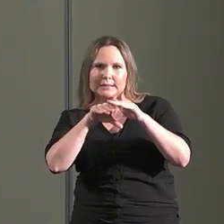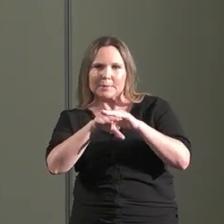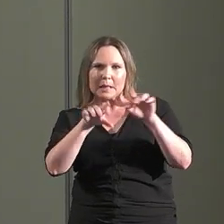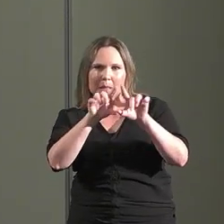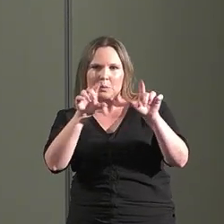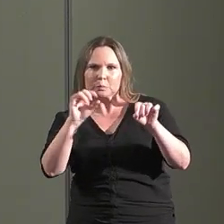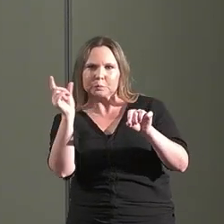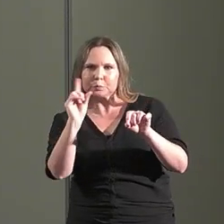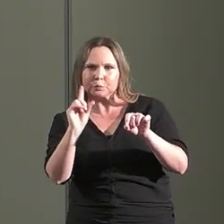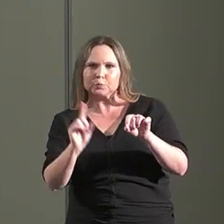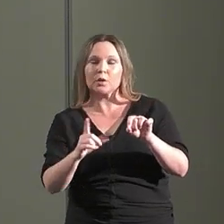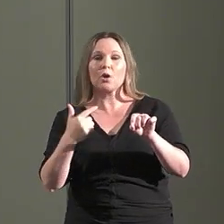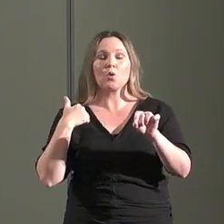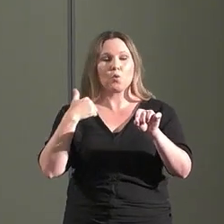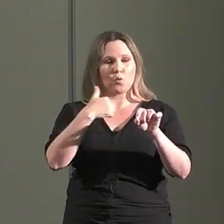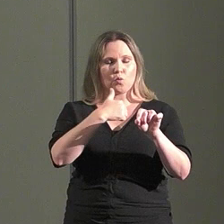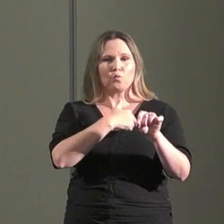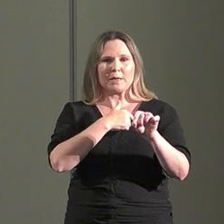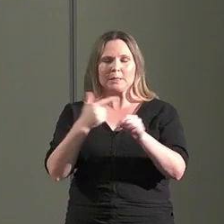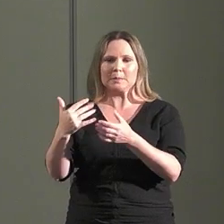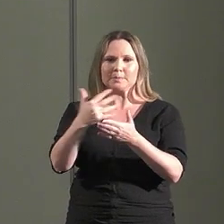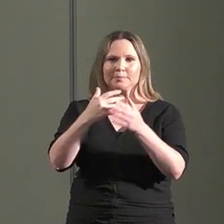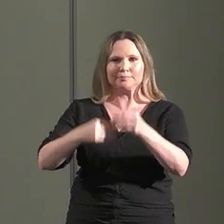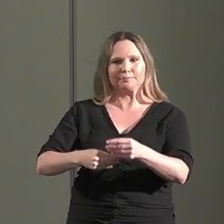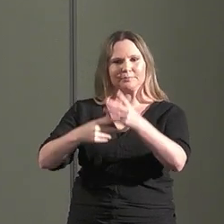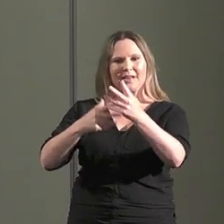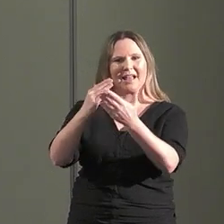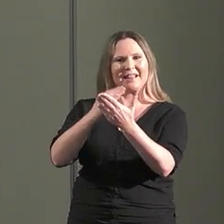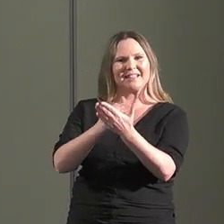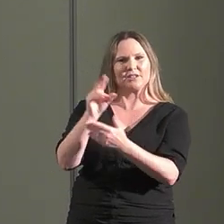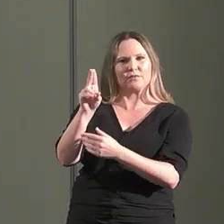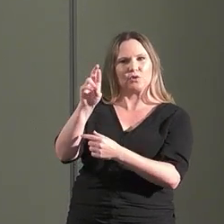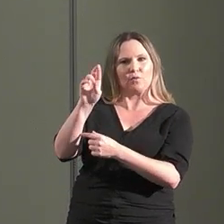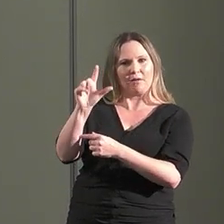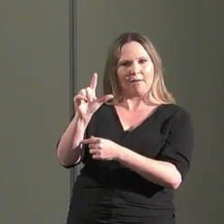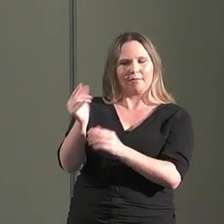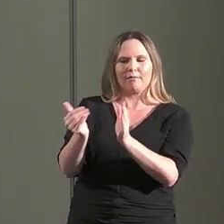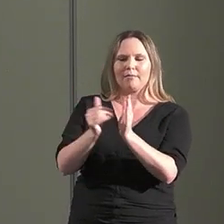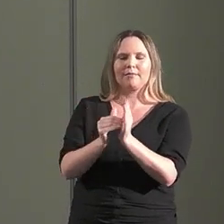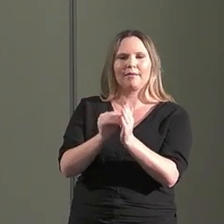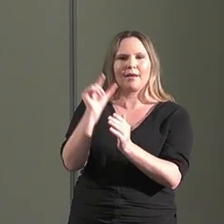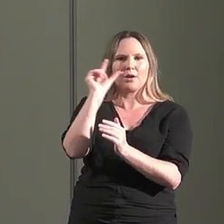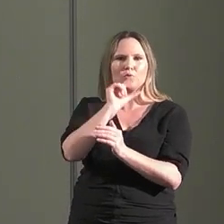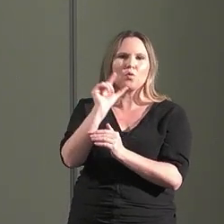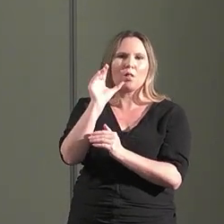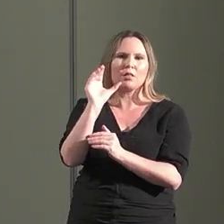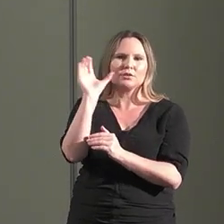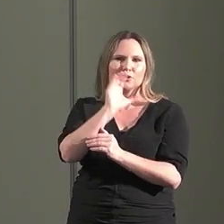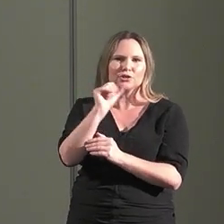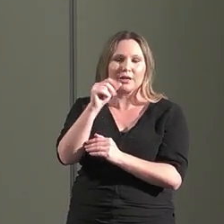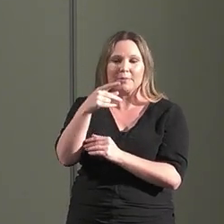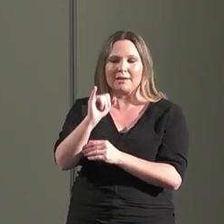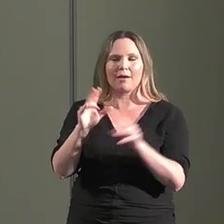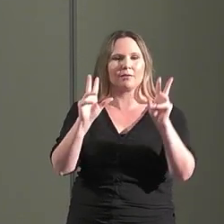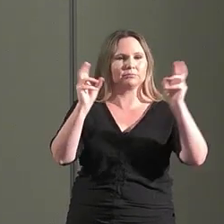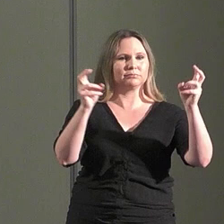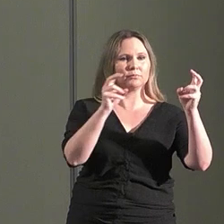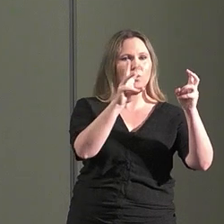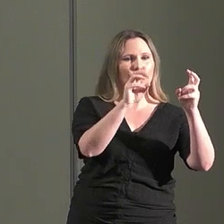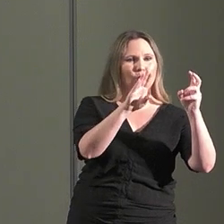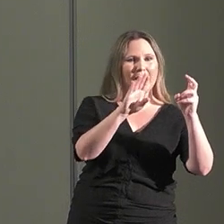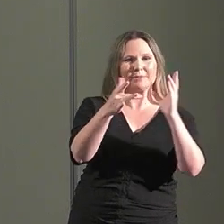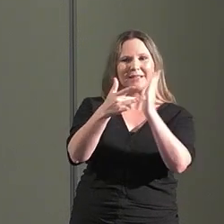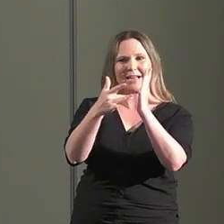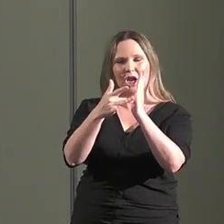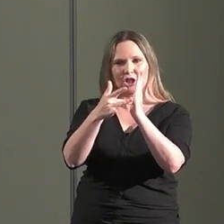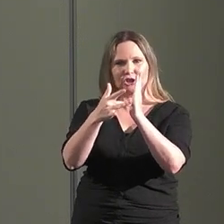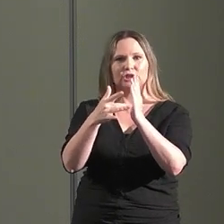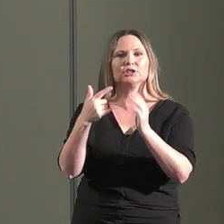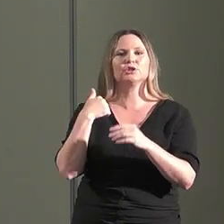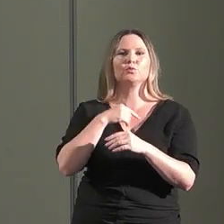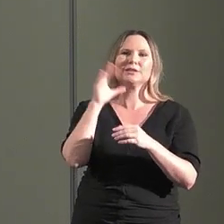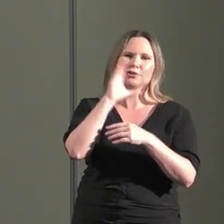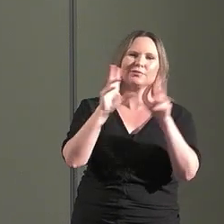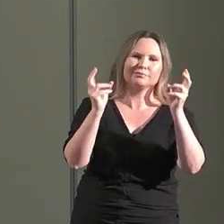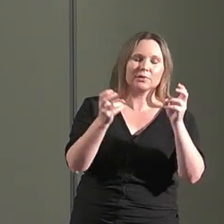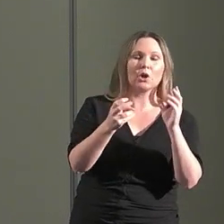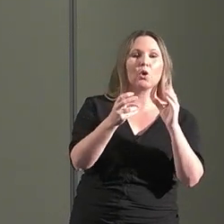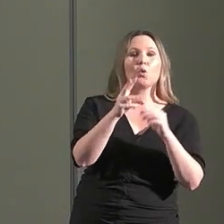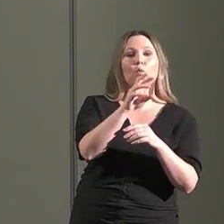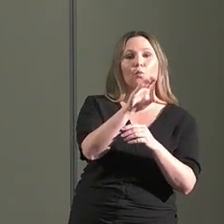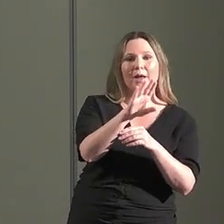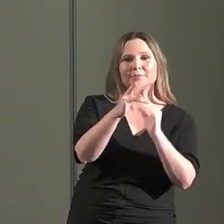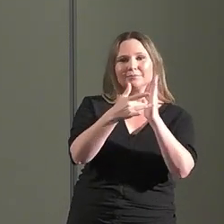We generated a list of URL using Google search A PI with phrase web technology accessibility